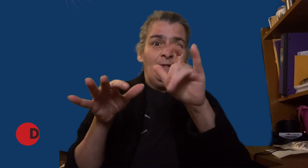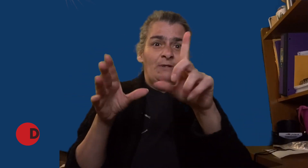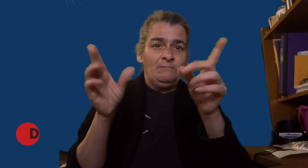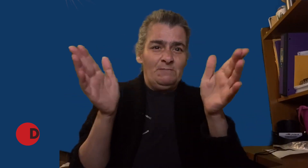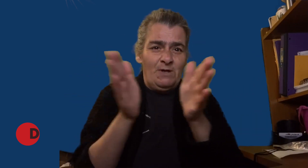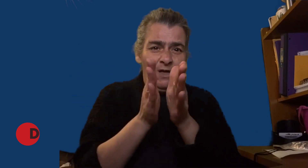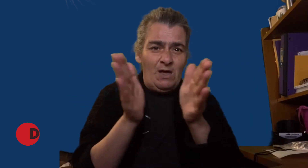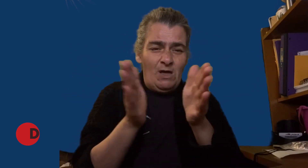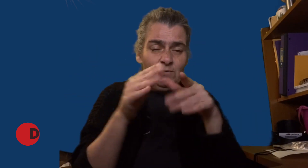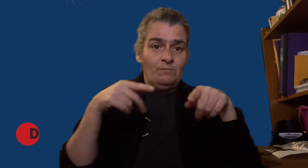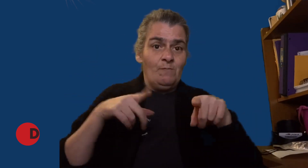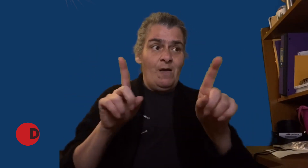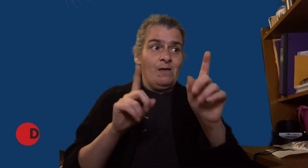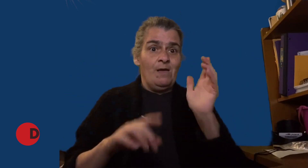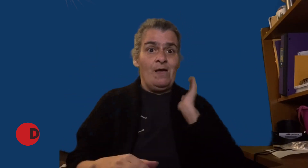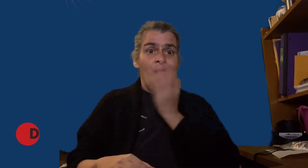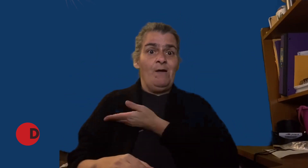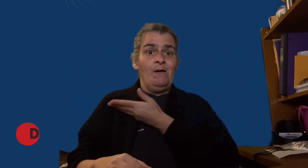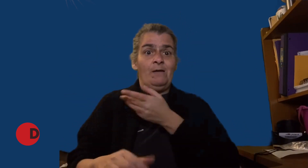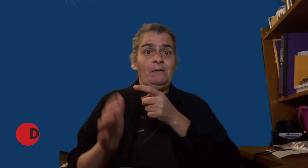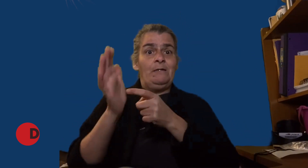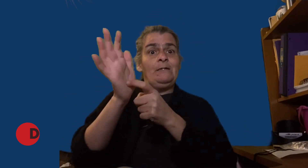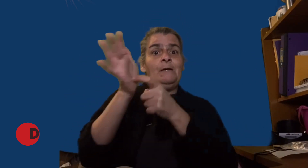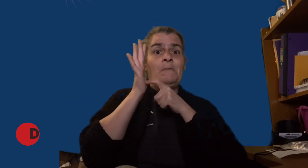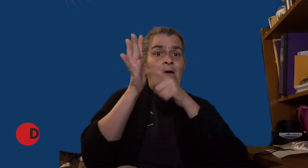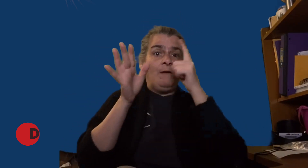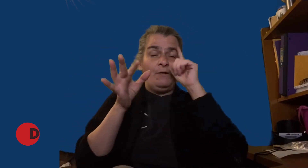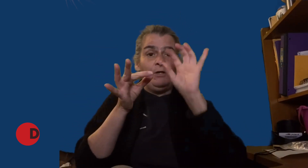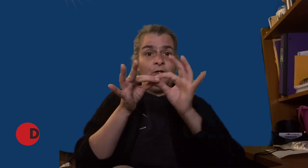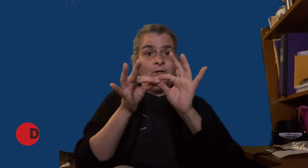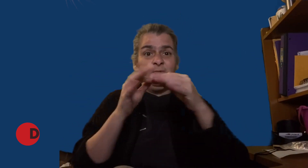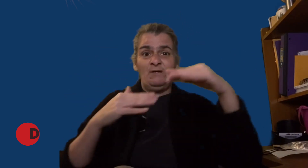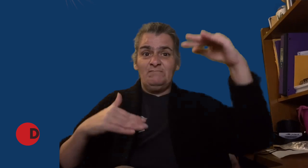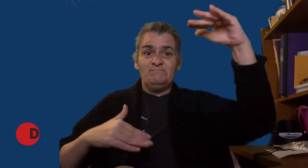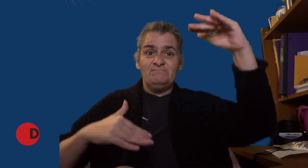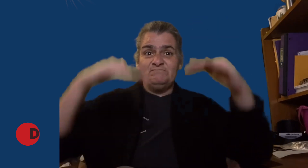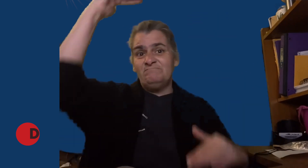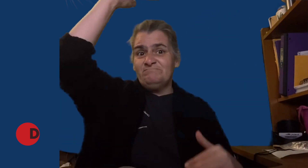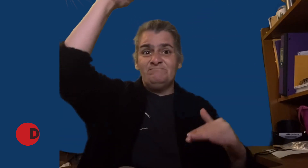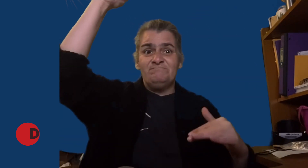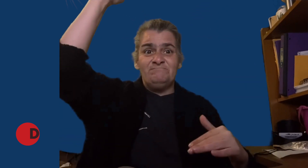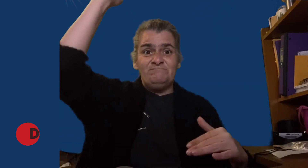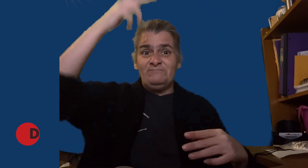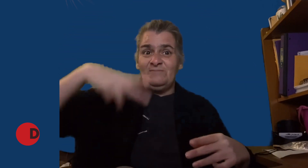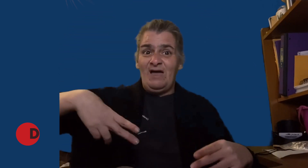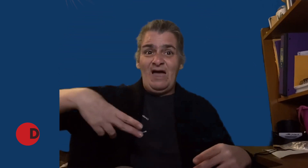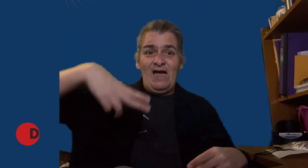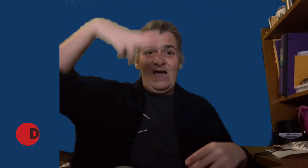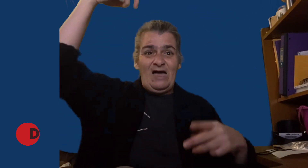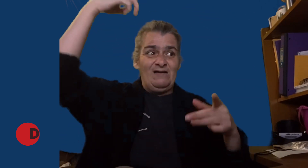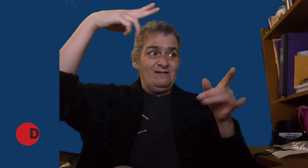this is during a time where the demand is increasing. Demand